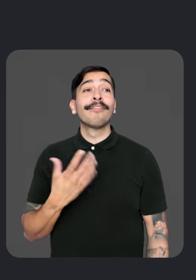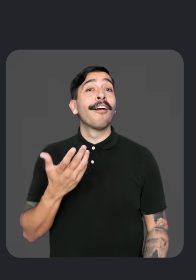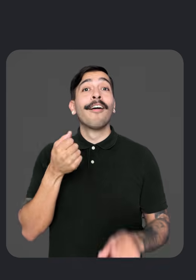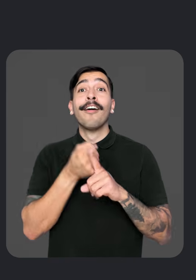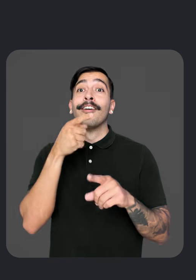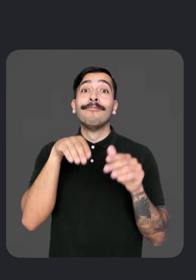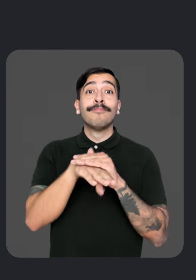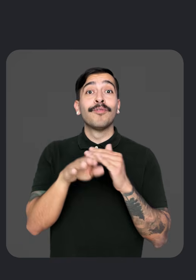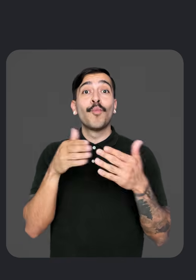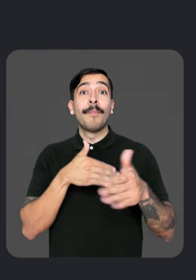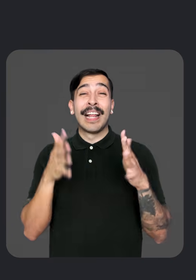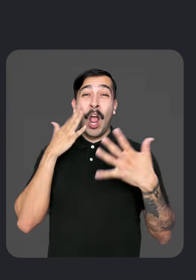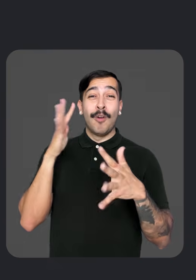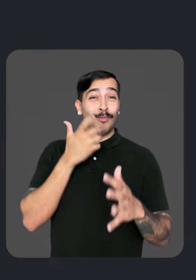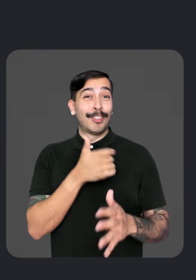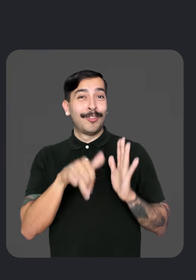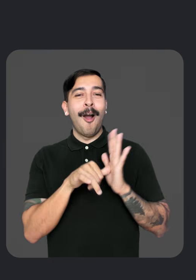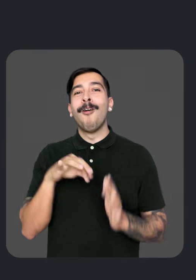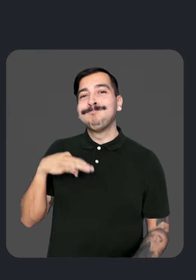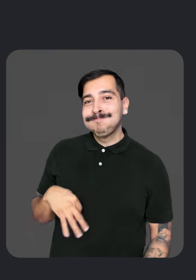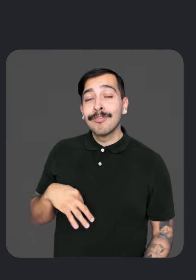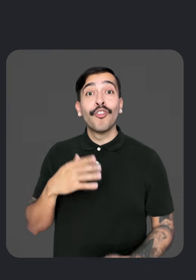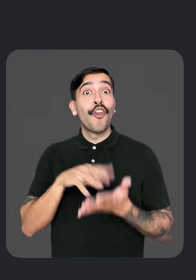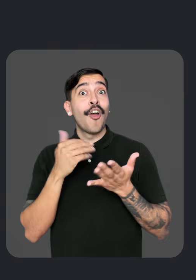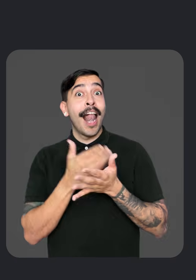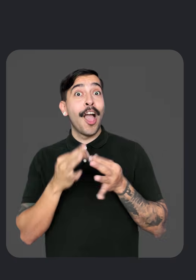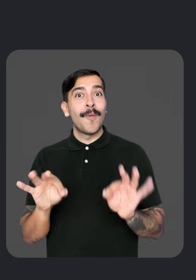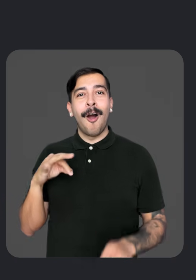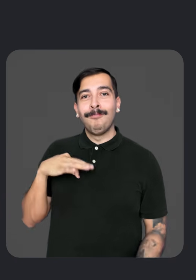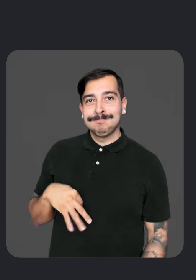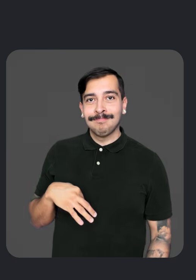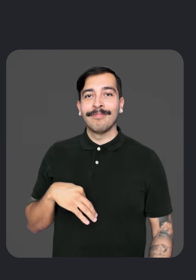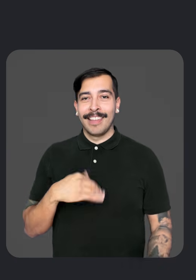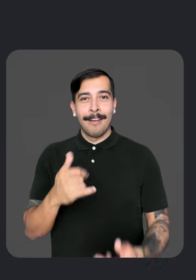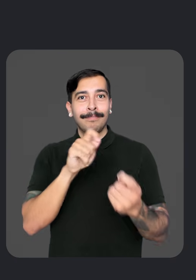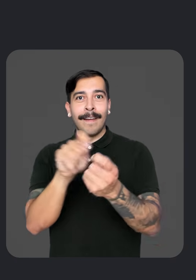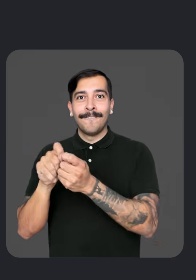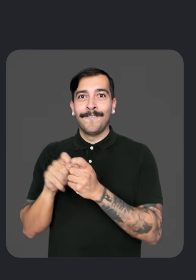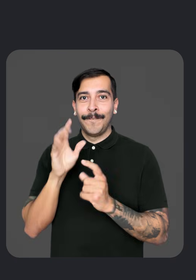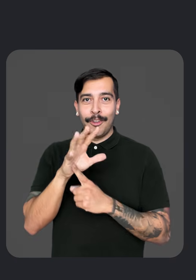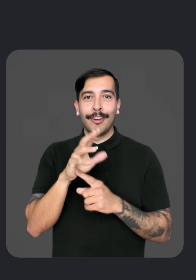watching YouTube in a noisy room, or learning a new language. You can use it now for select videos